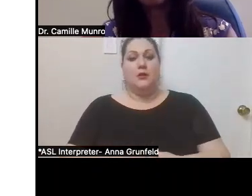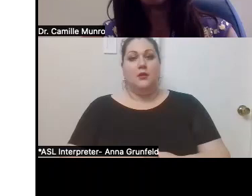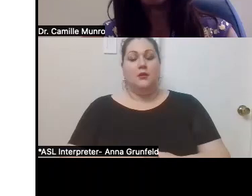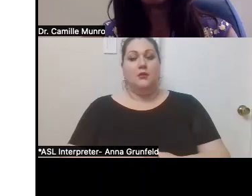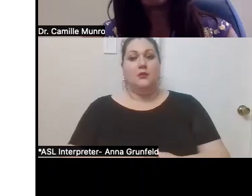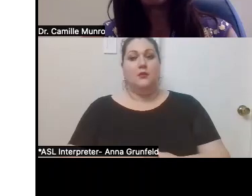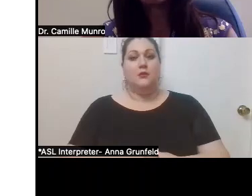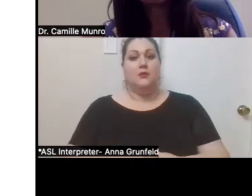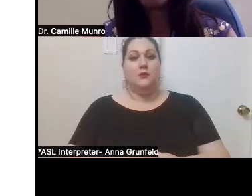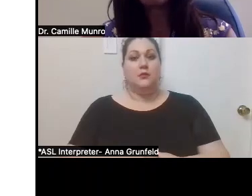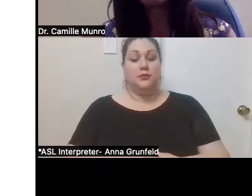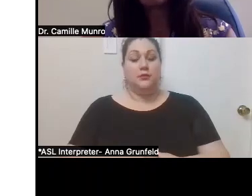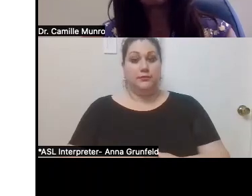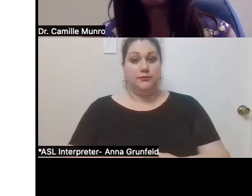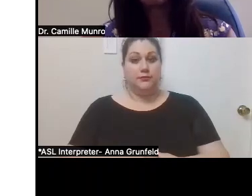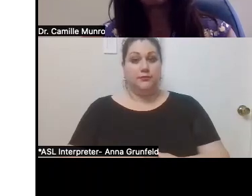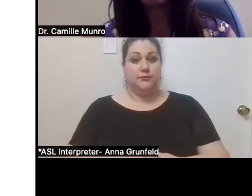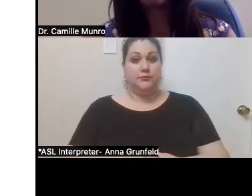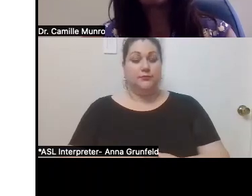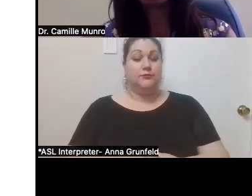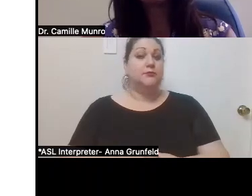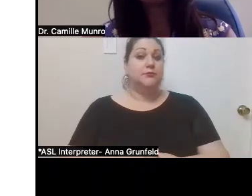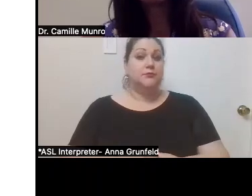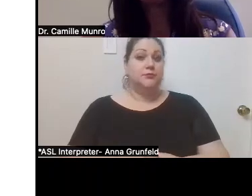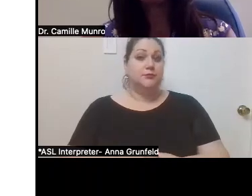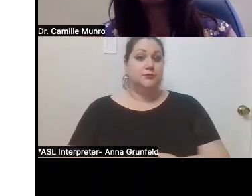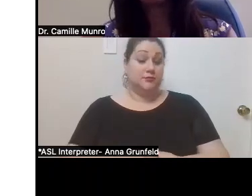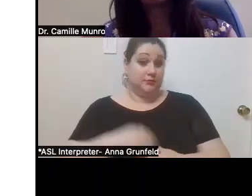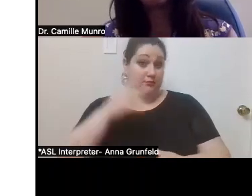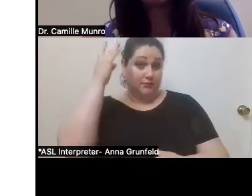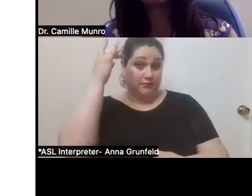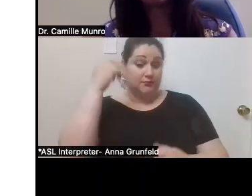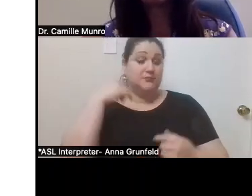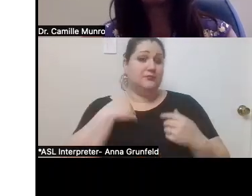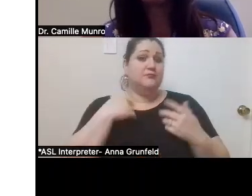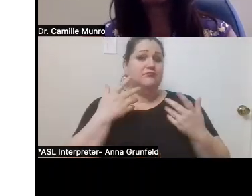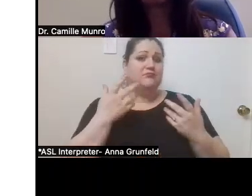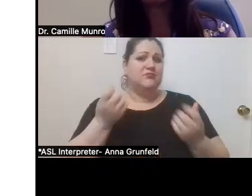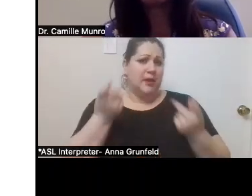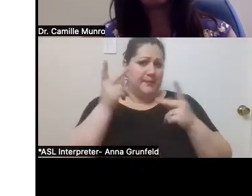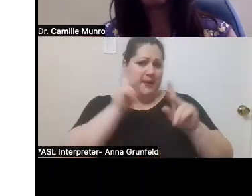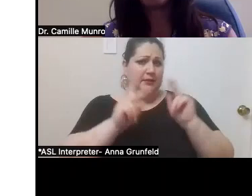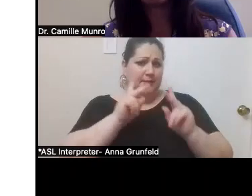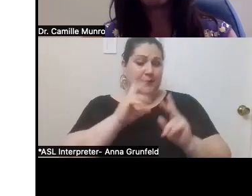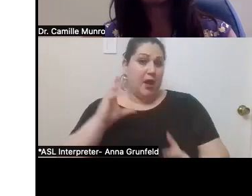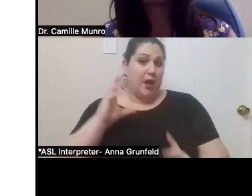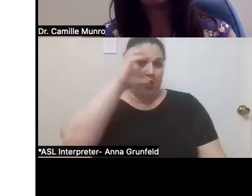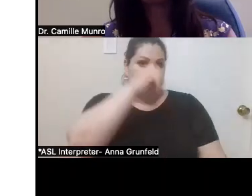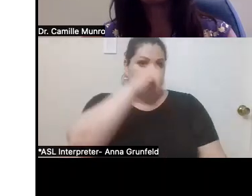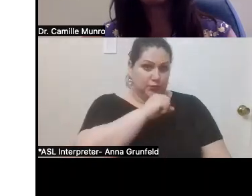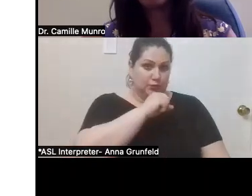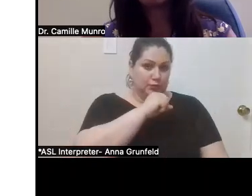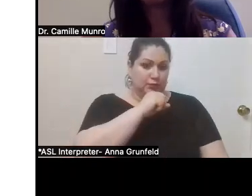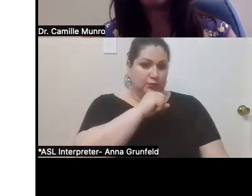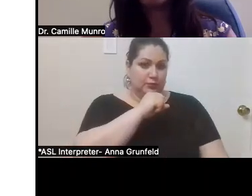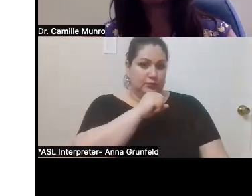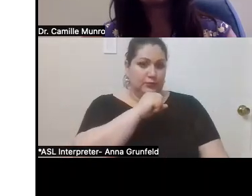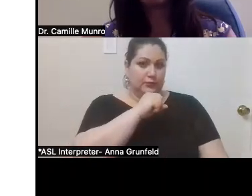there are many who make assumptions that disabilities affect mostly the elderly.